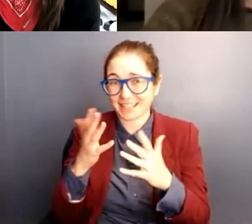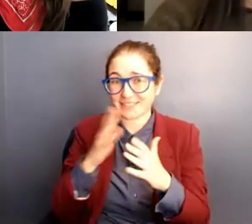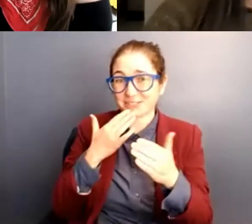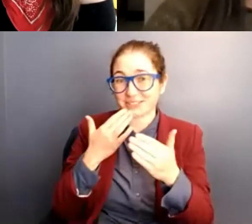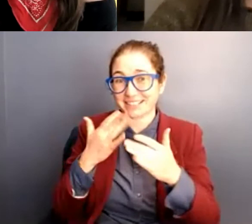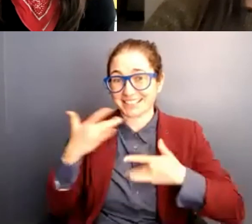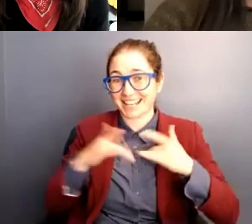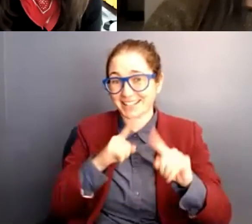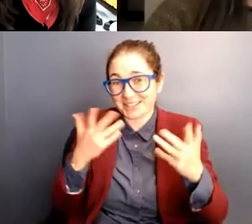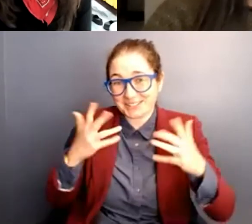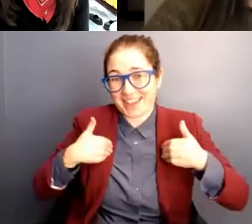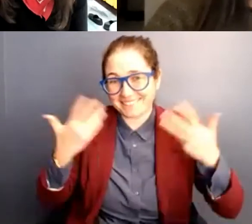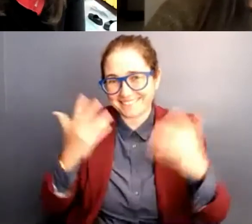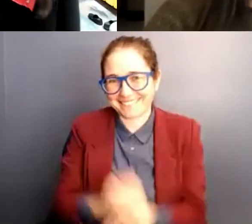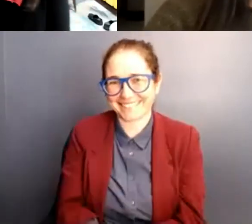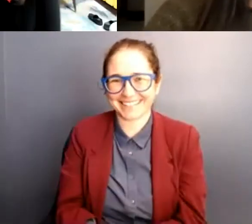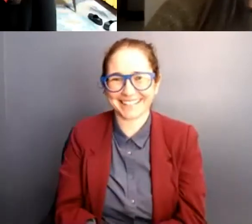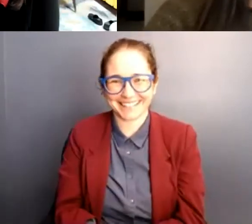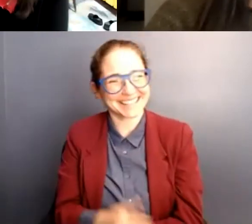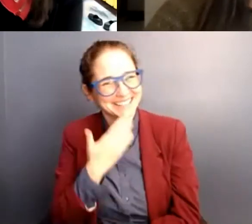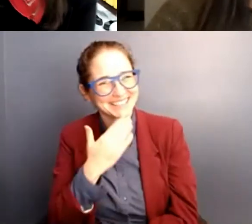It's a good one. And somebody else has